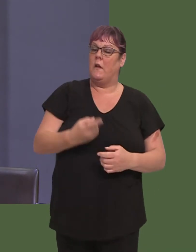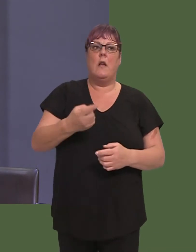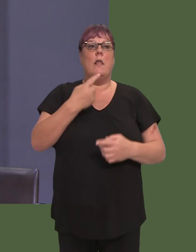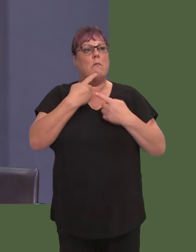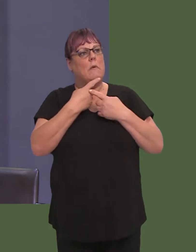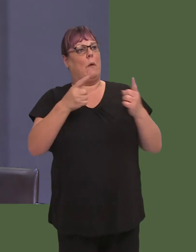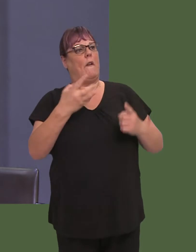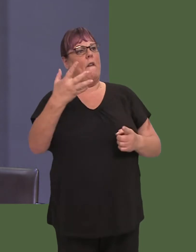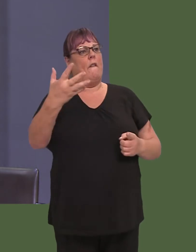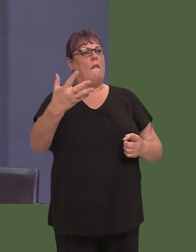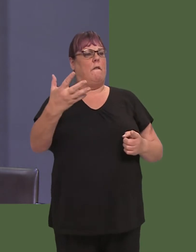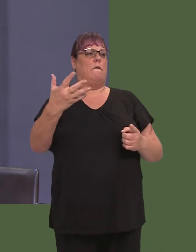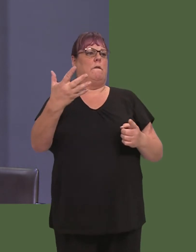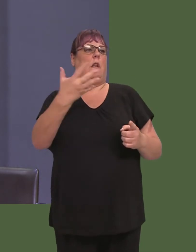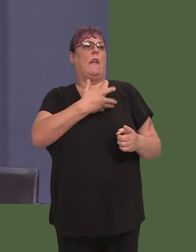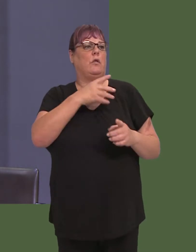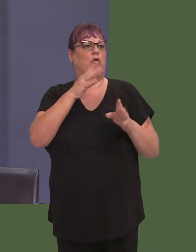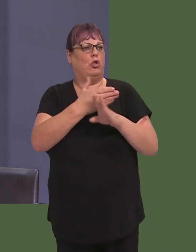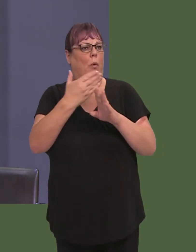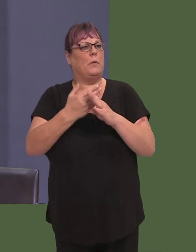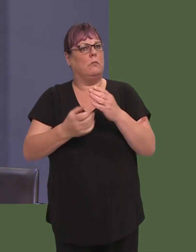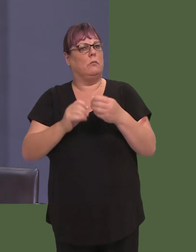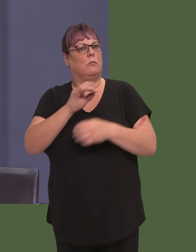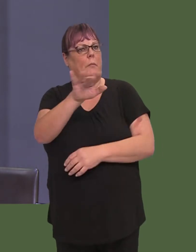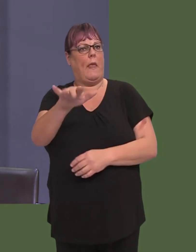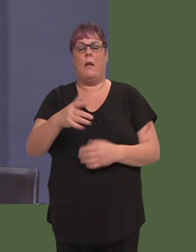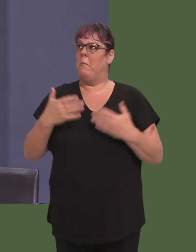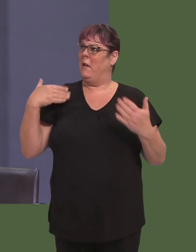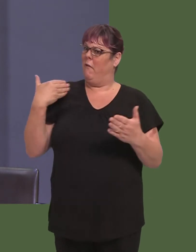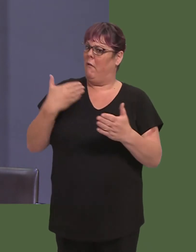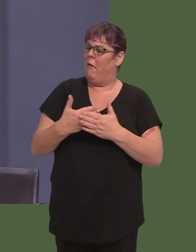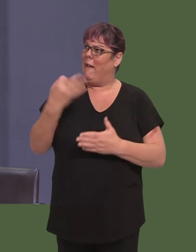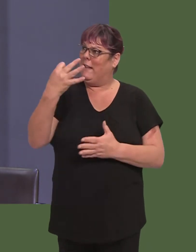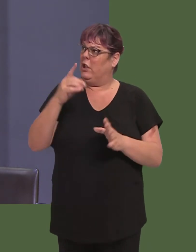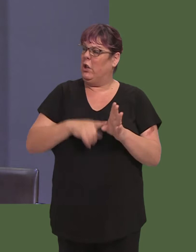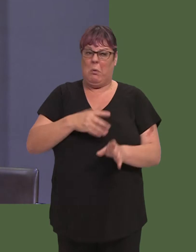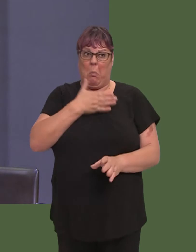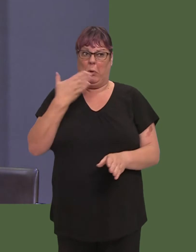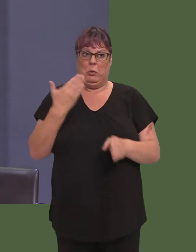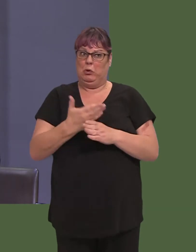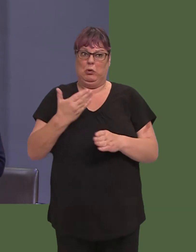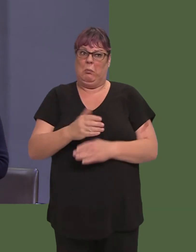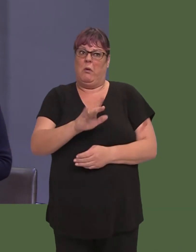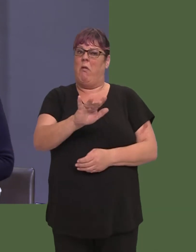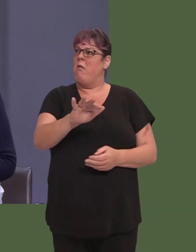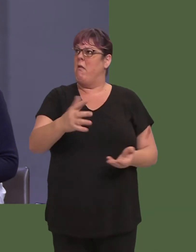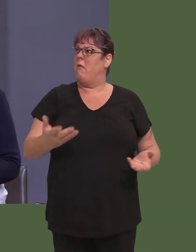Now, 18 years later, not a single jobónot a single jobóhas been created despite the